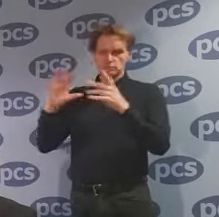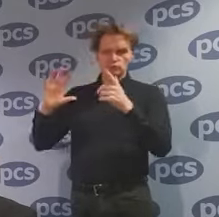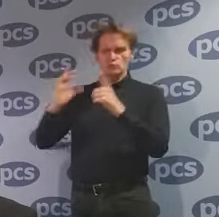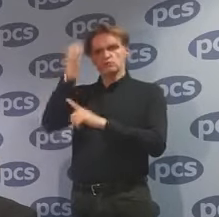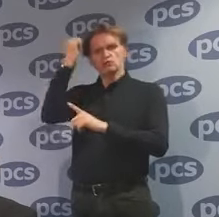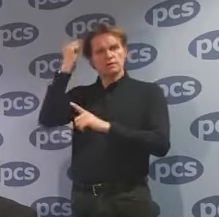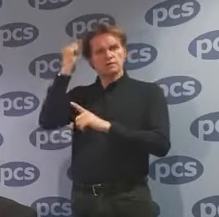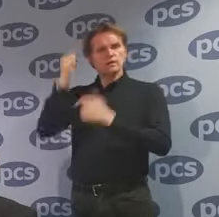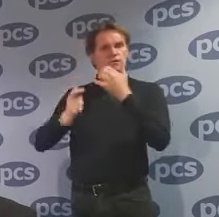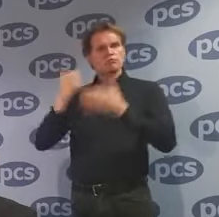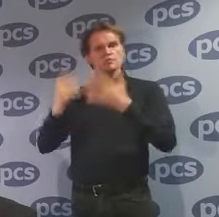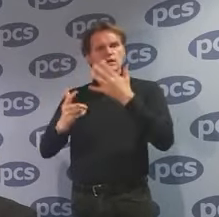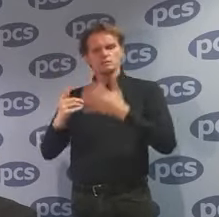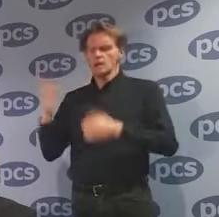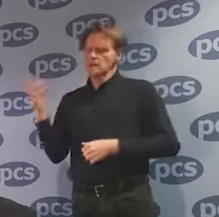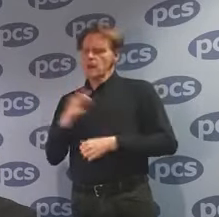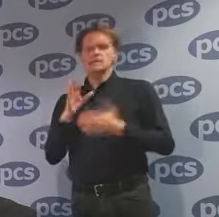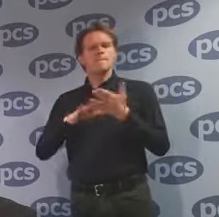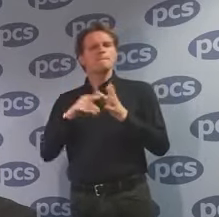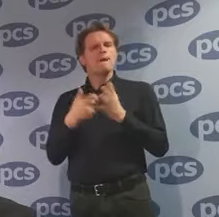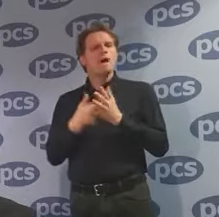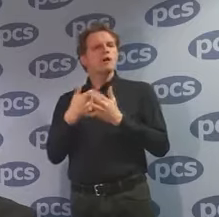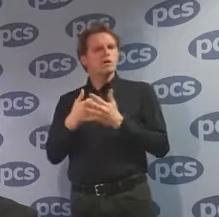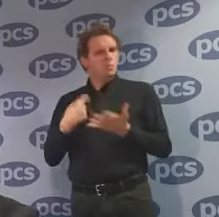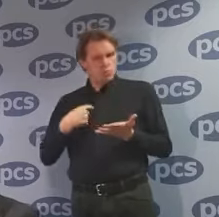what are your reflections on that excellent result? Well first of all I